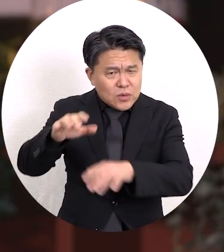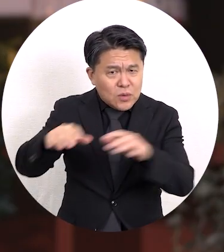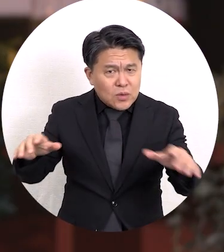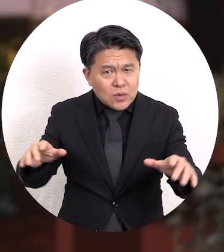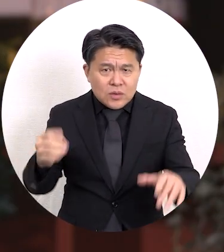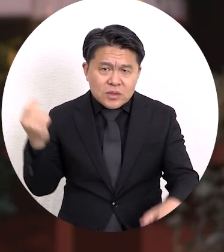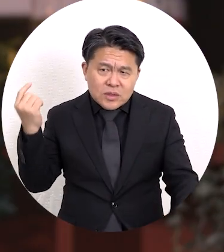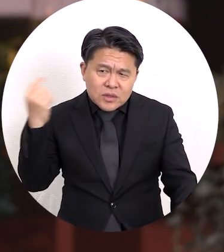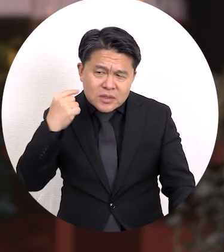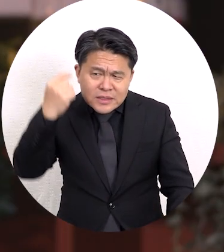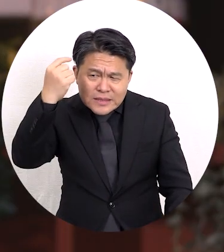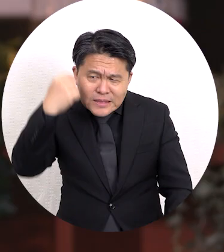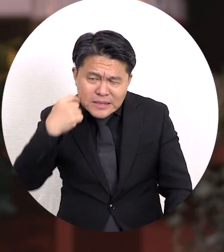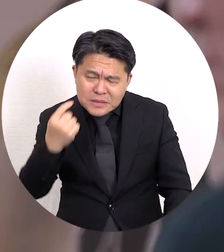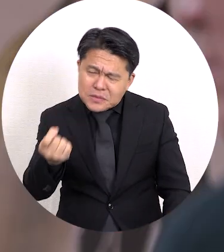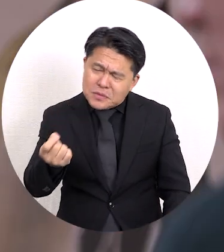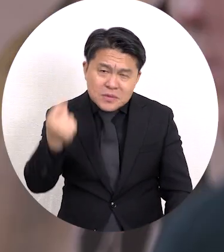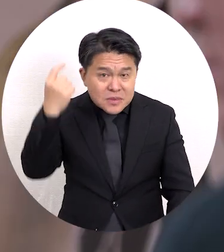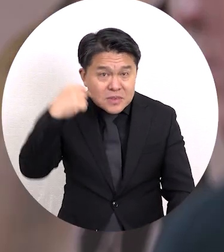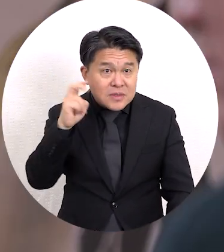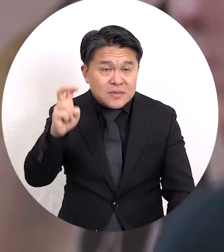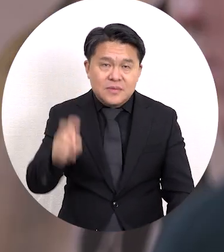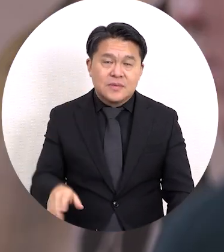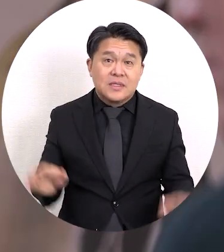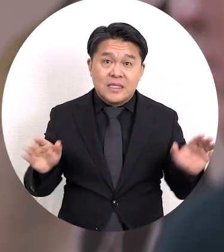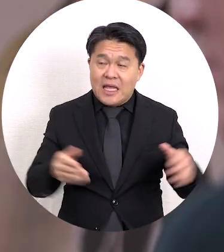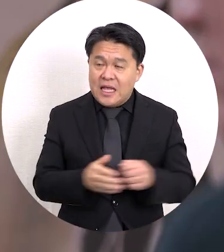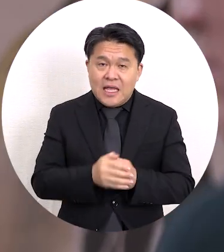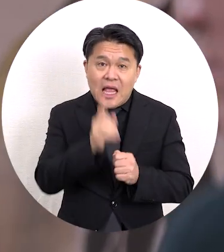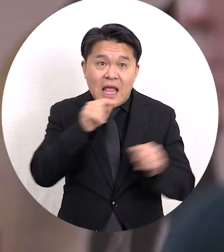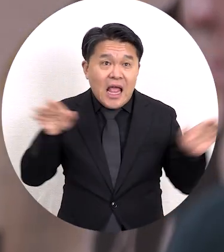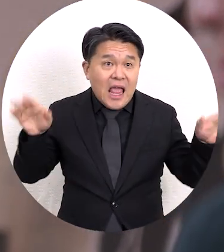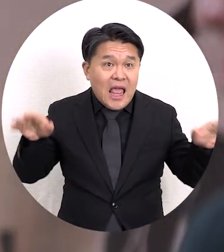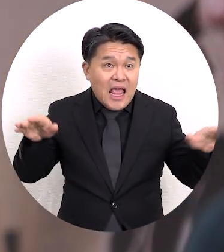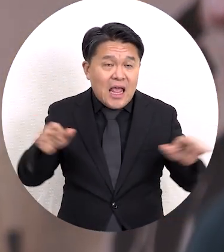something from nature. If you listen to birds singing,